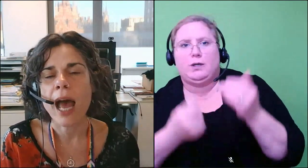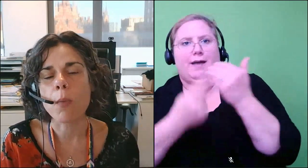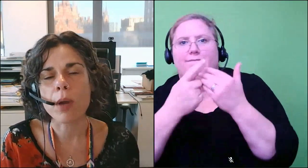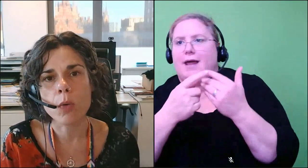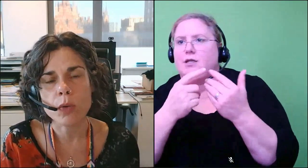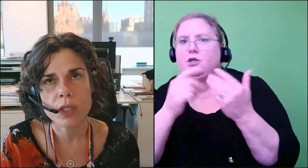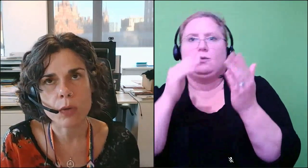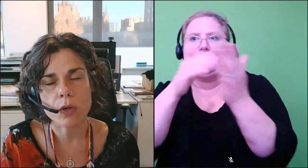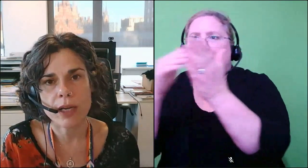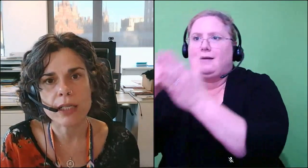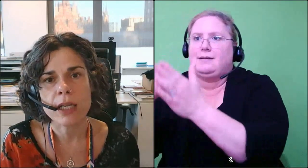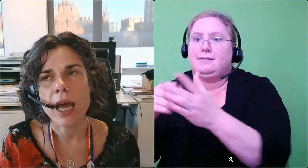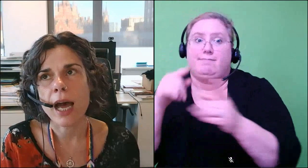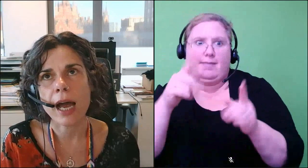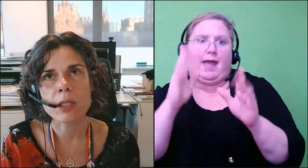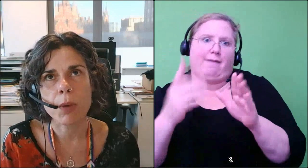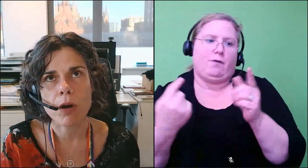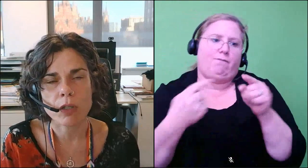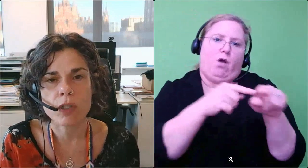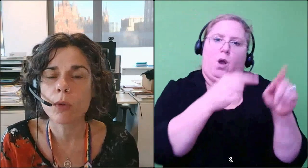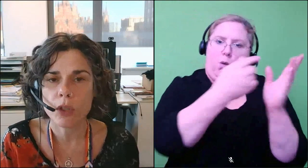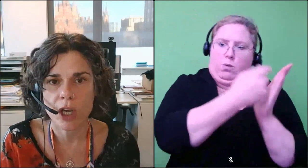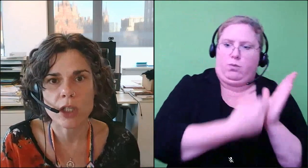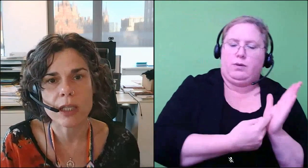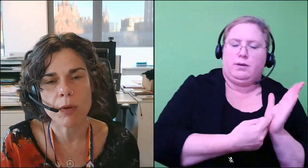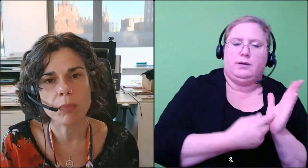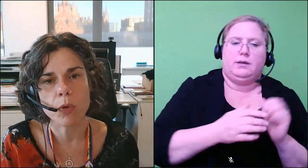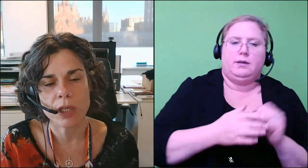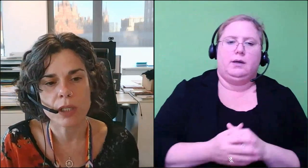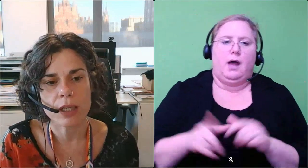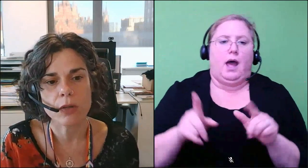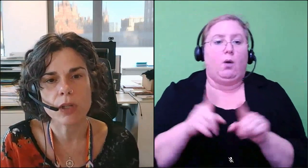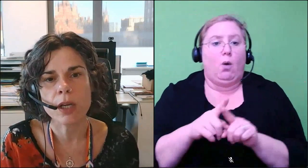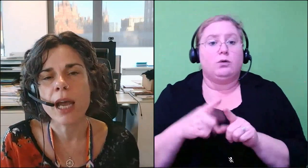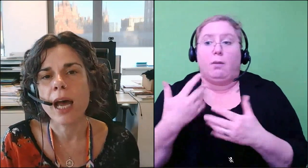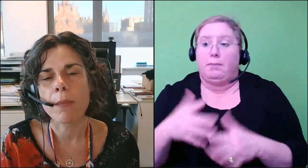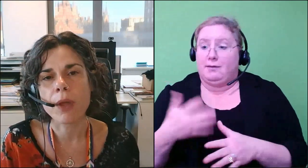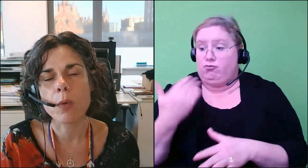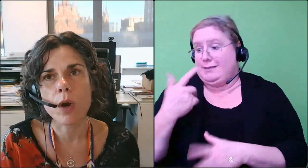And we also agreed as part of some other changes that we brought into the union that we're